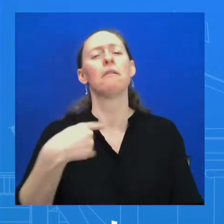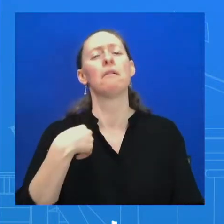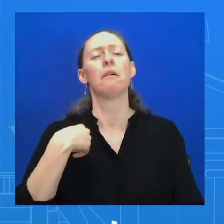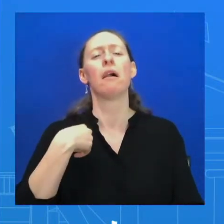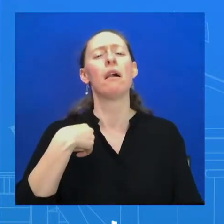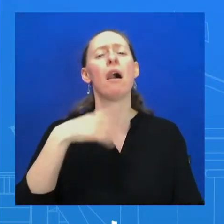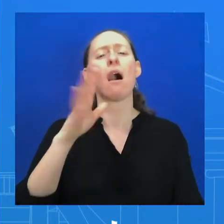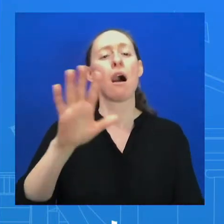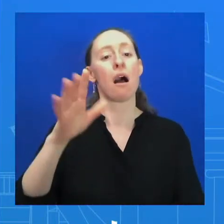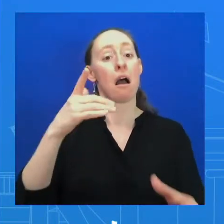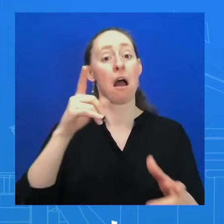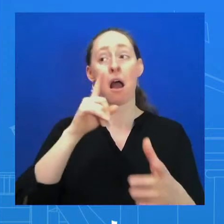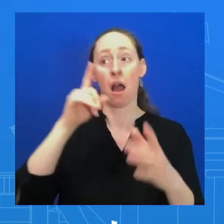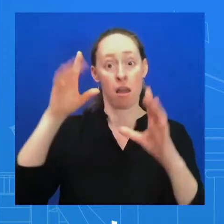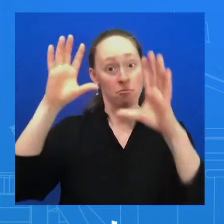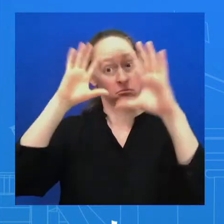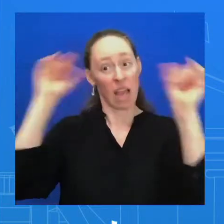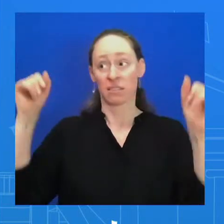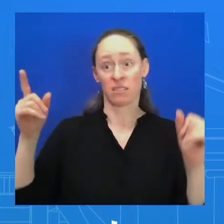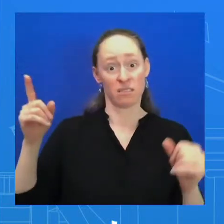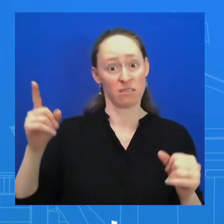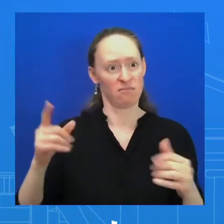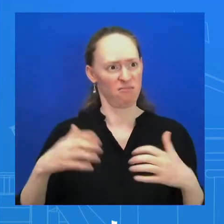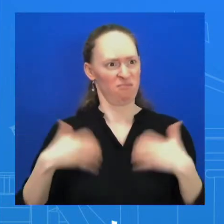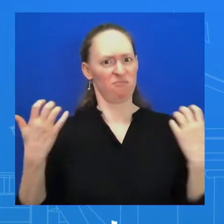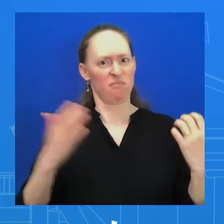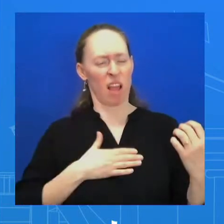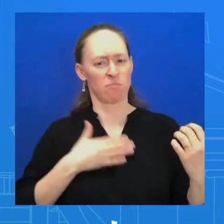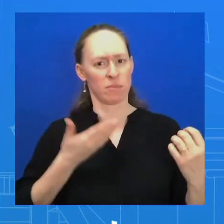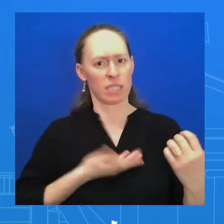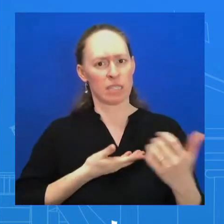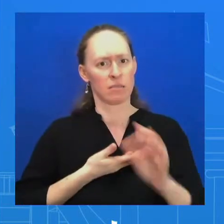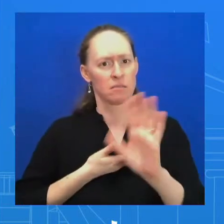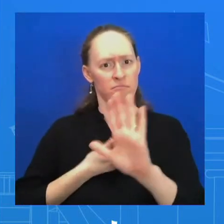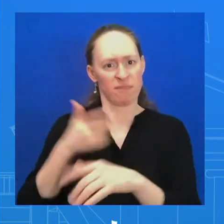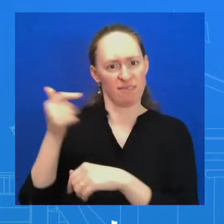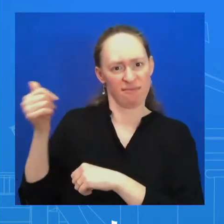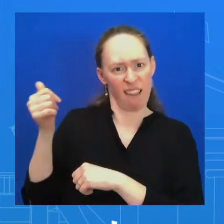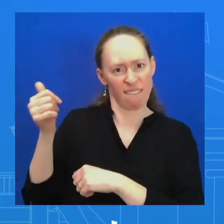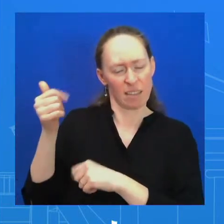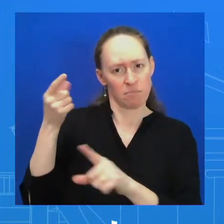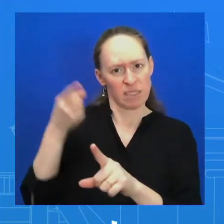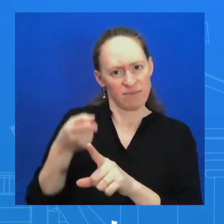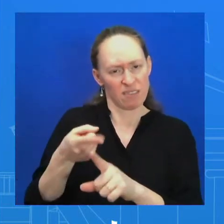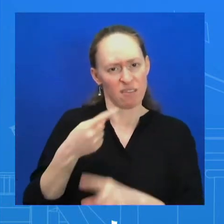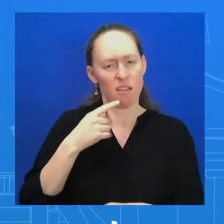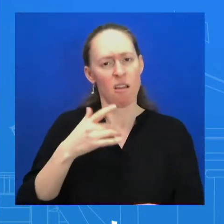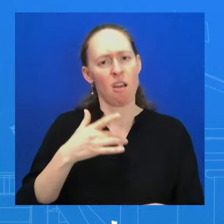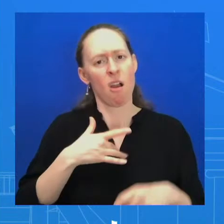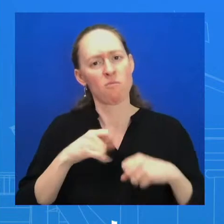Ms. Jean-Pierre: -- where he says, "I am outraged and heartbroken" -- the first -- the first, basically, line -- part of the first line of the President's --